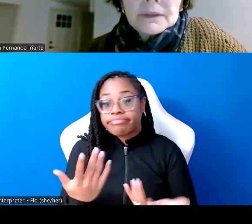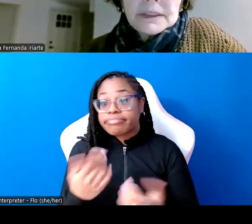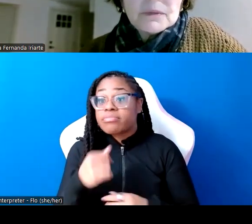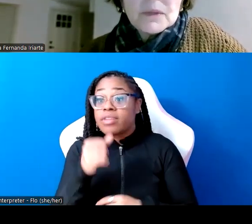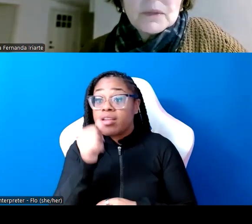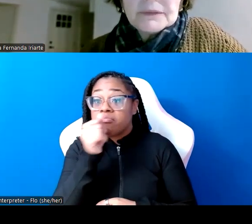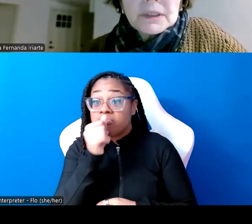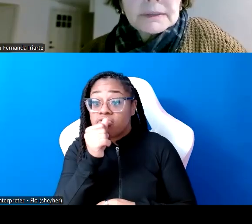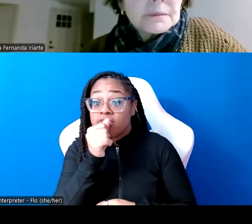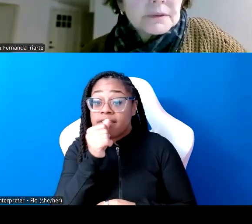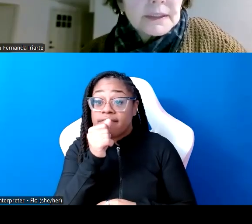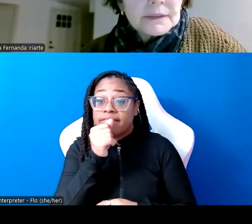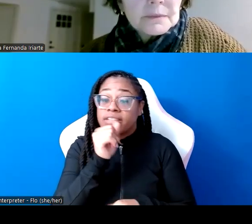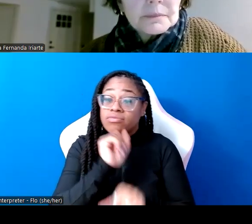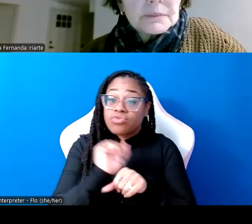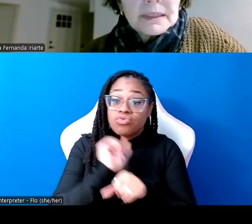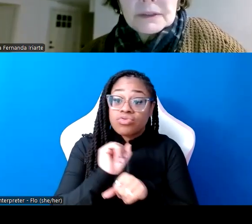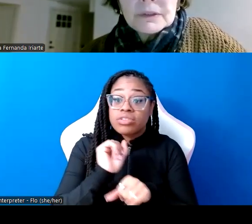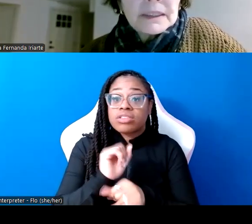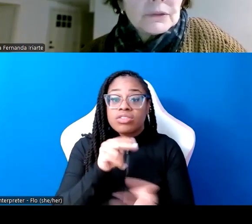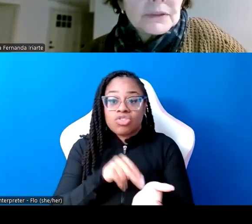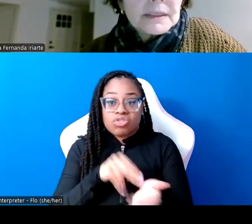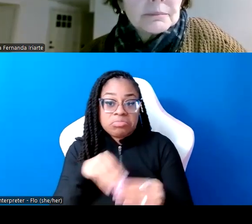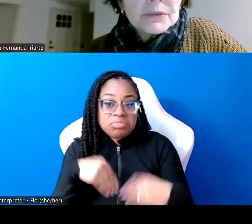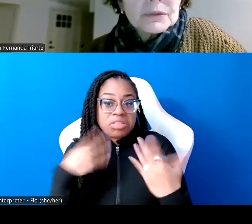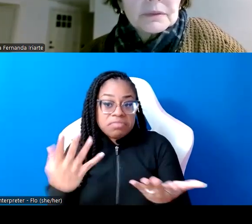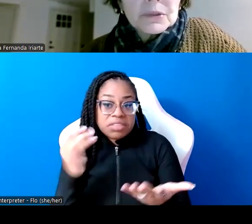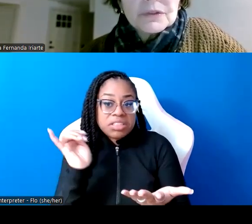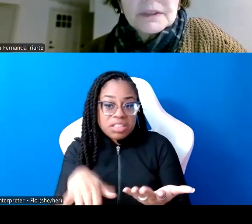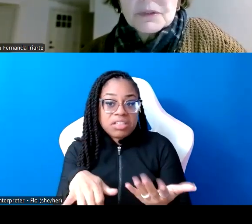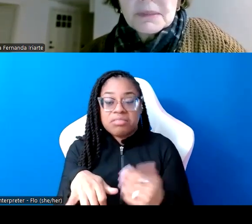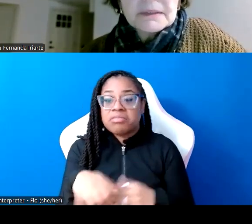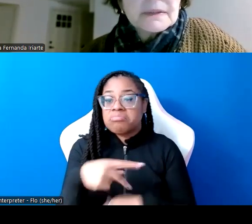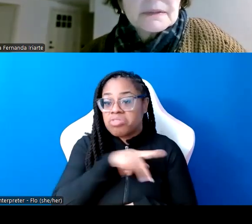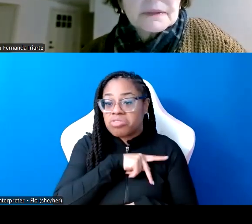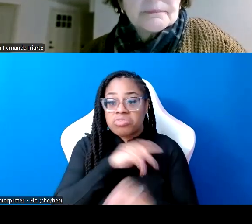The DD waiver also provides for private duty nursing, personal emergency response system,